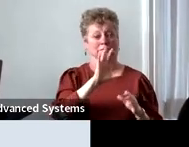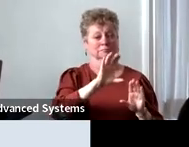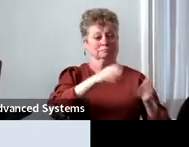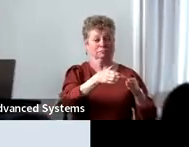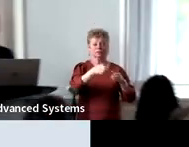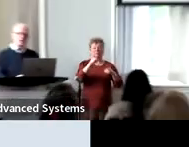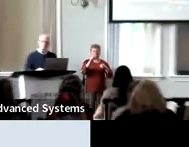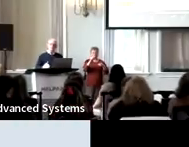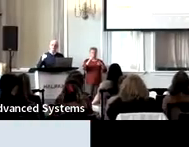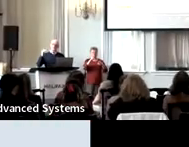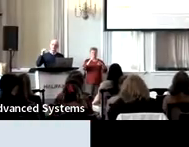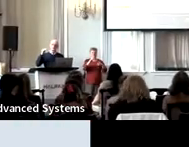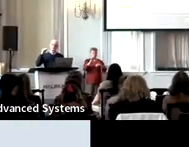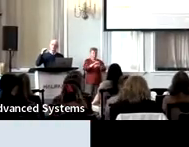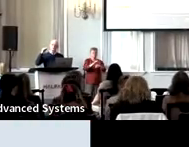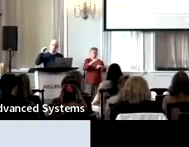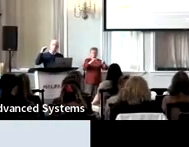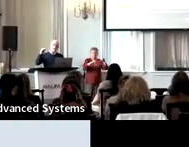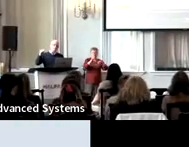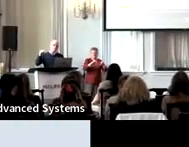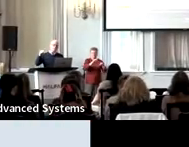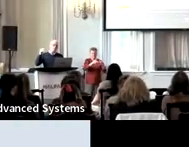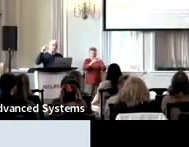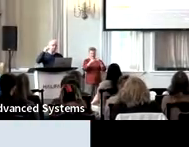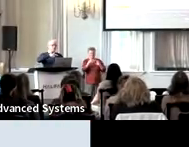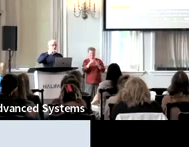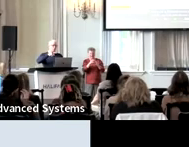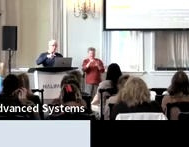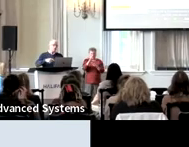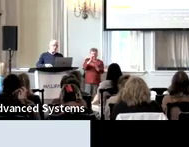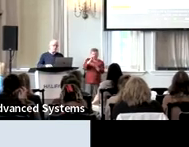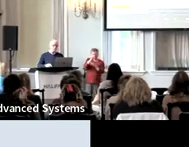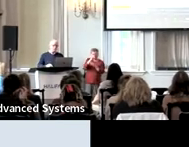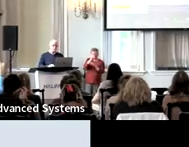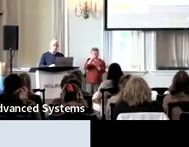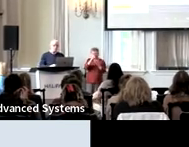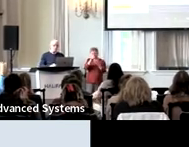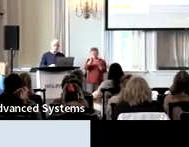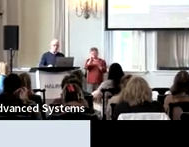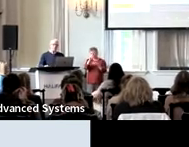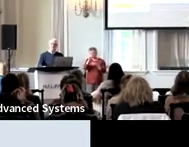and the way they have allowed us to create a mapping tool and this tool. Which is so exciting.